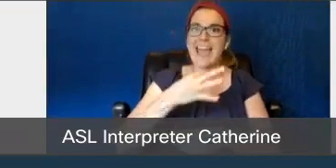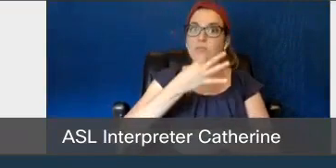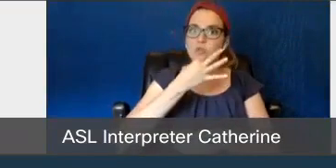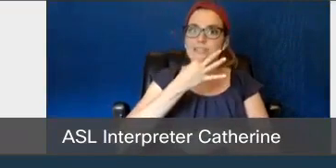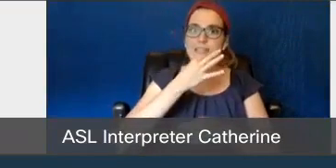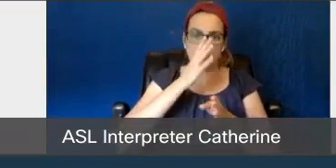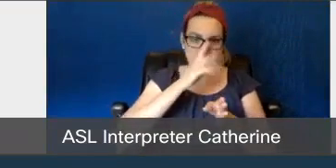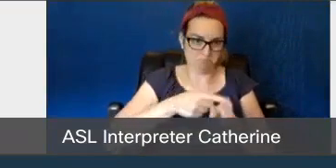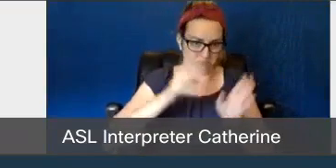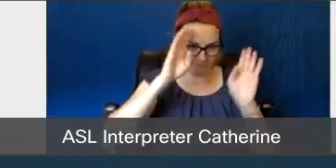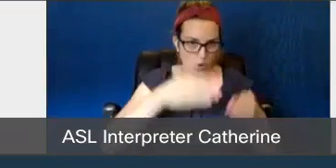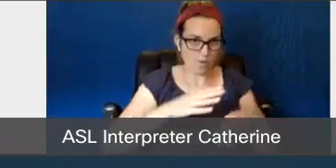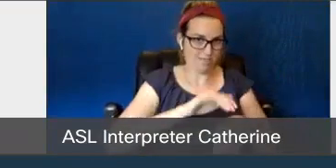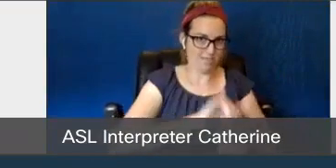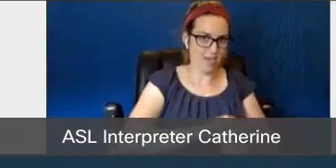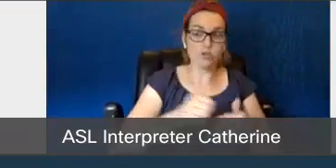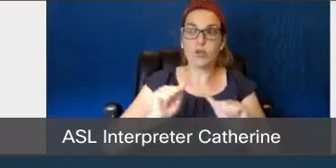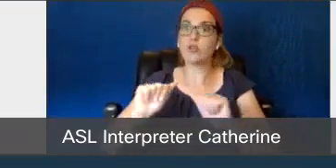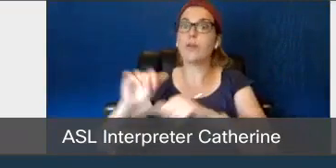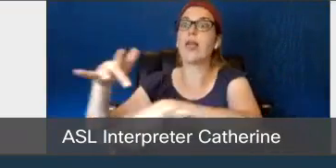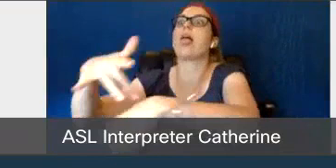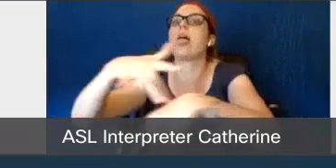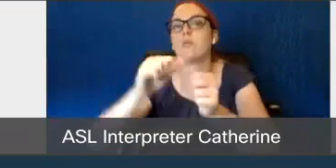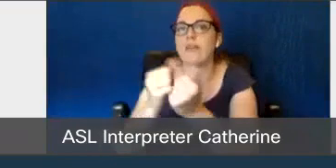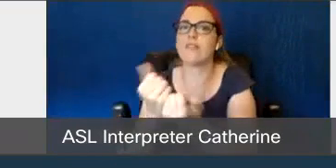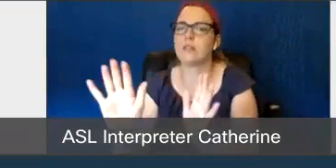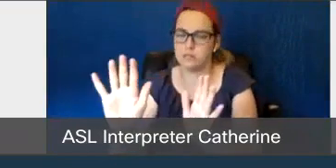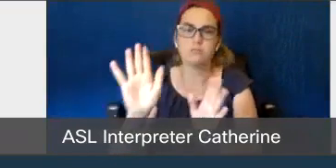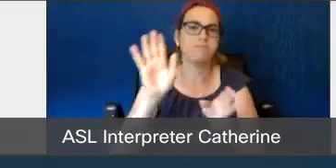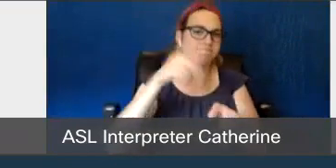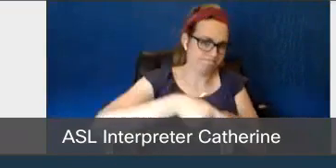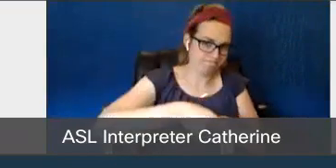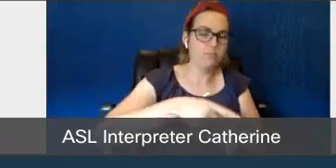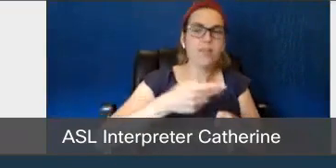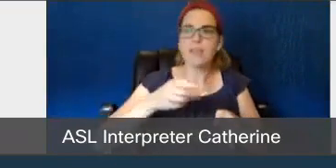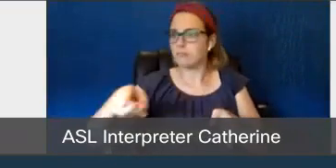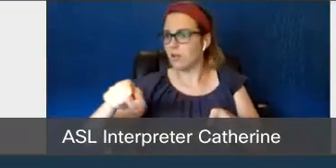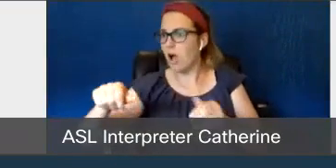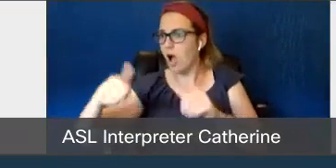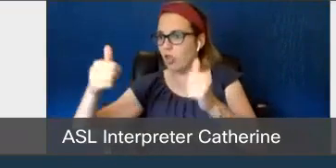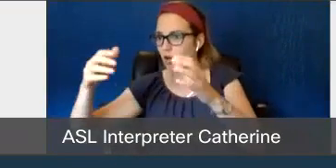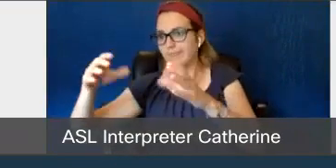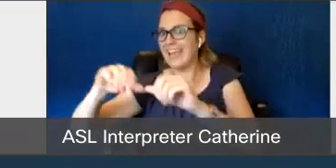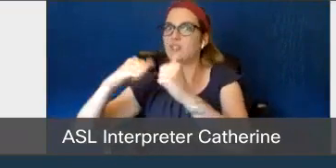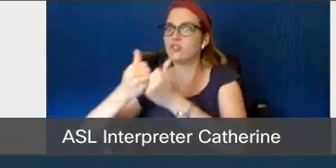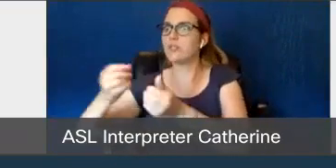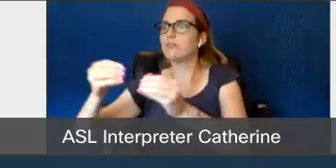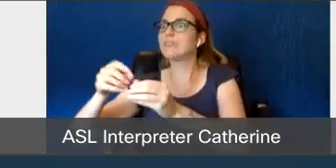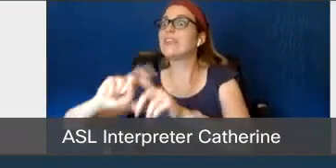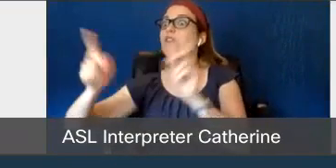that are working out, they are just doing things to similar so you make sure you bring them together. I'm gonna skip here to family resources.